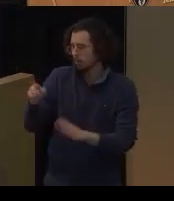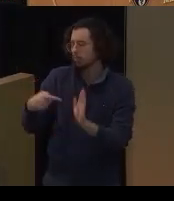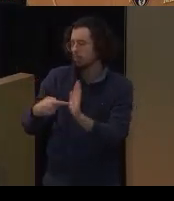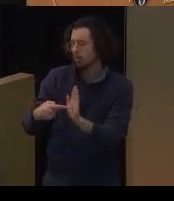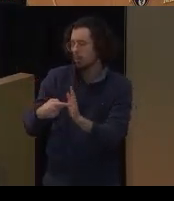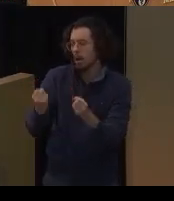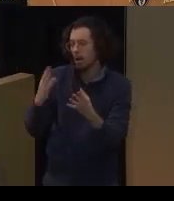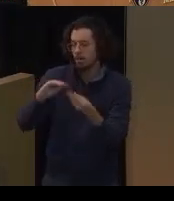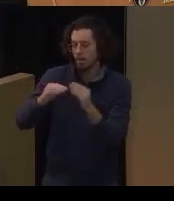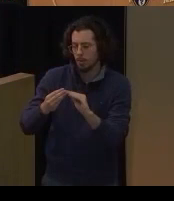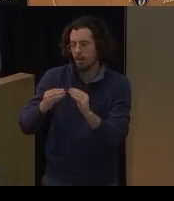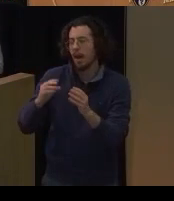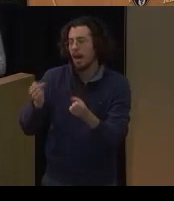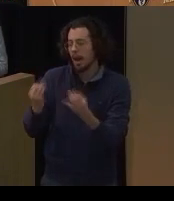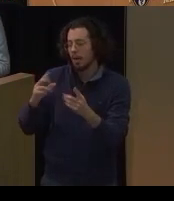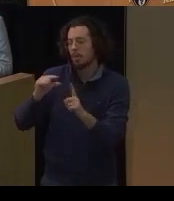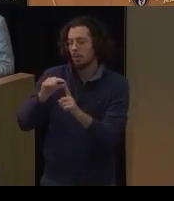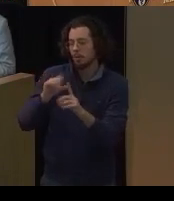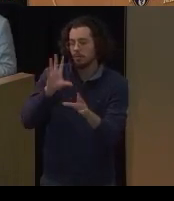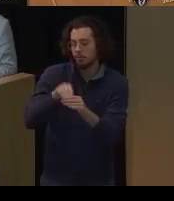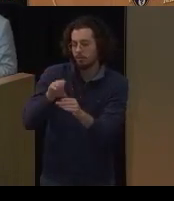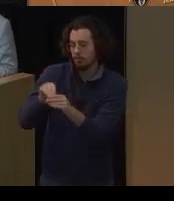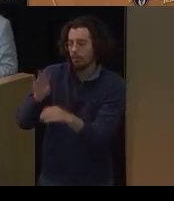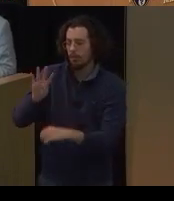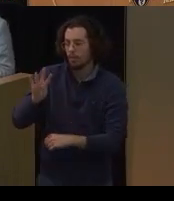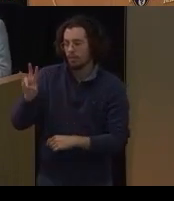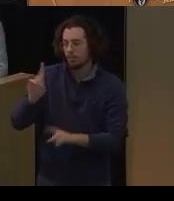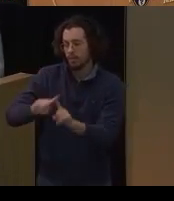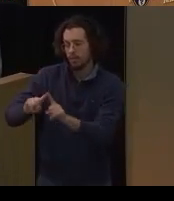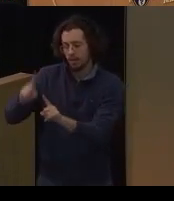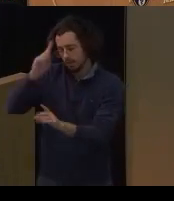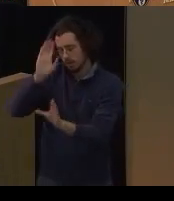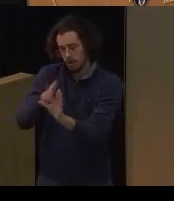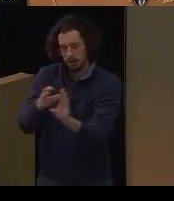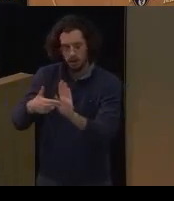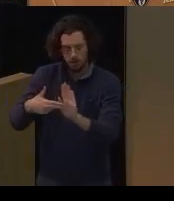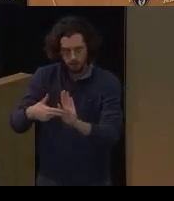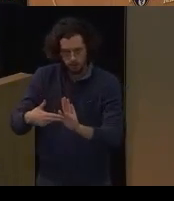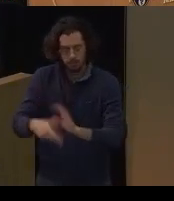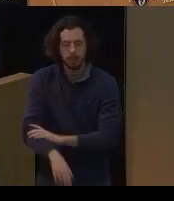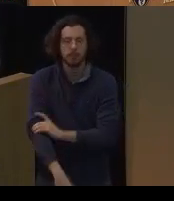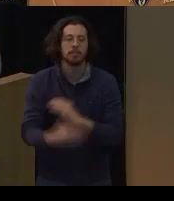fell into 47 different psychological dimensions and then we used a statistical technique called